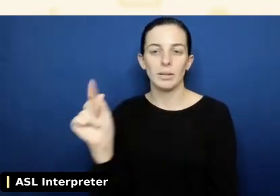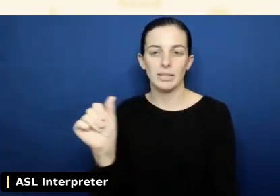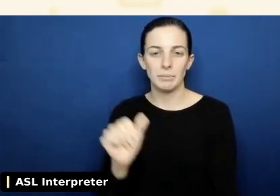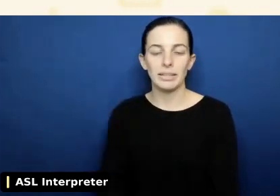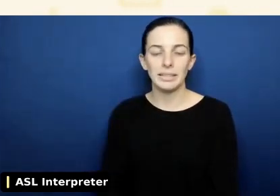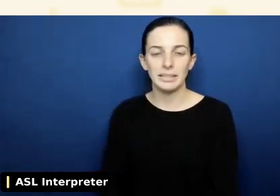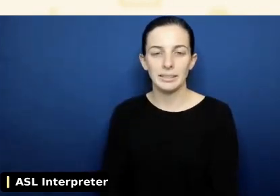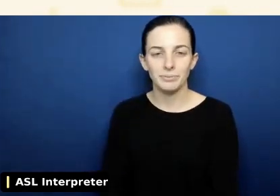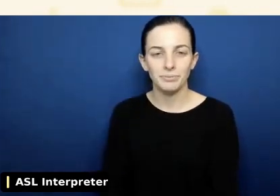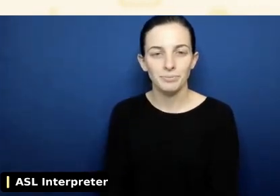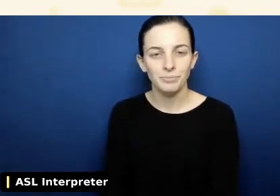That’s nice to know.